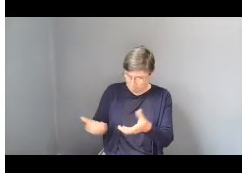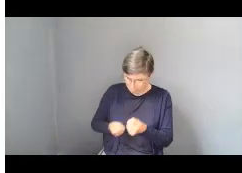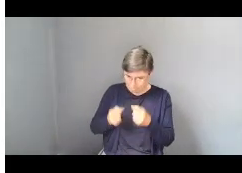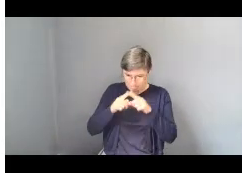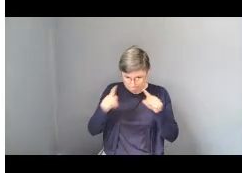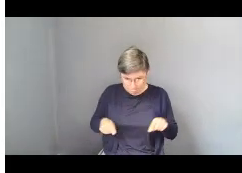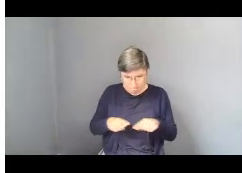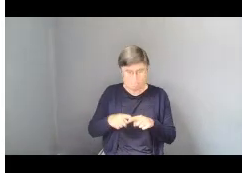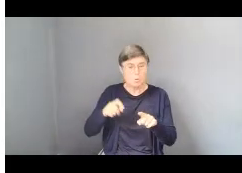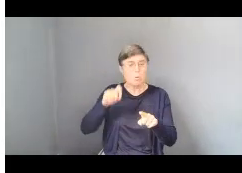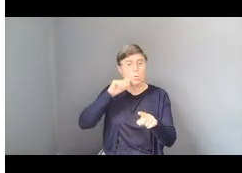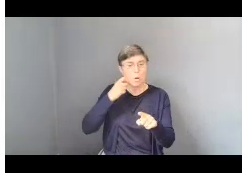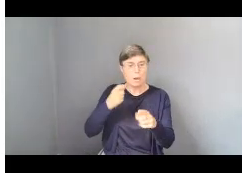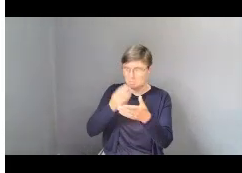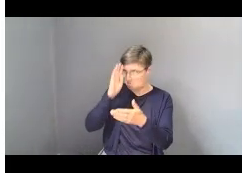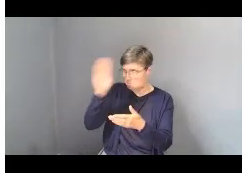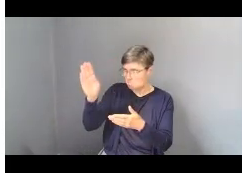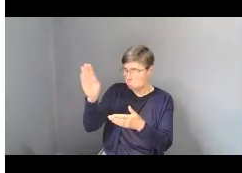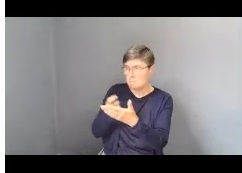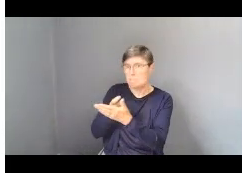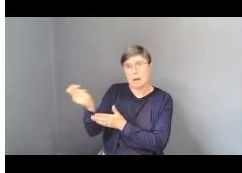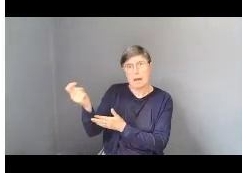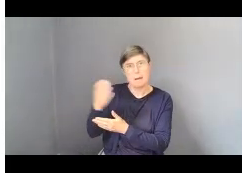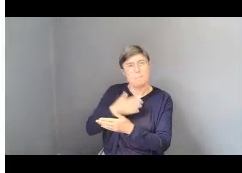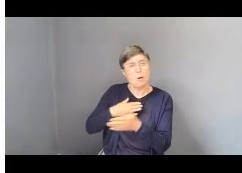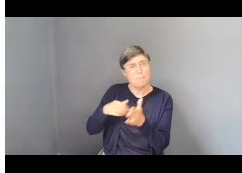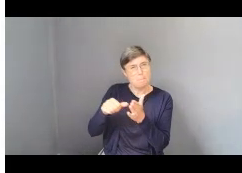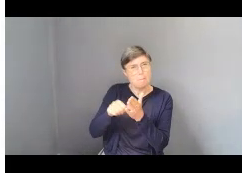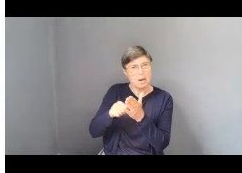Participants then make a claim to have the money from their